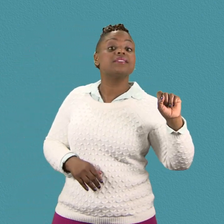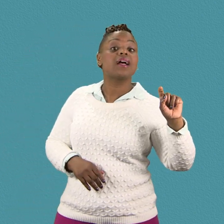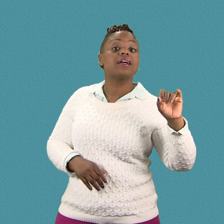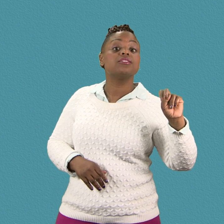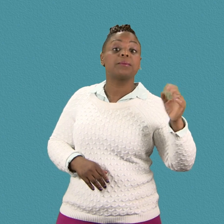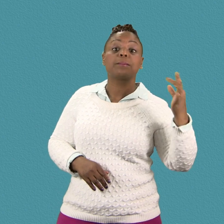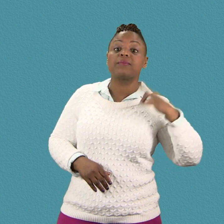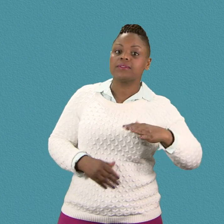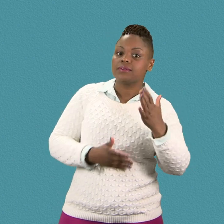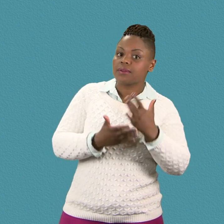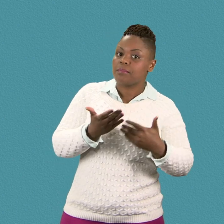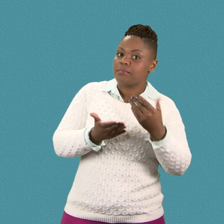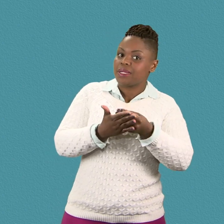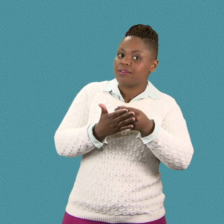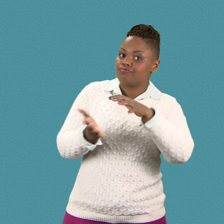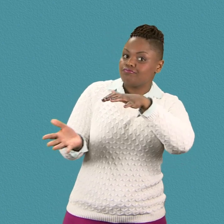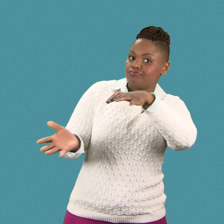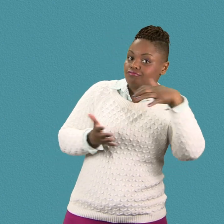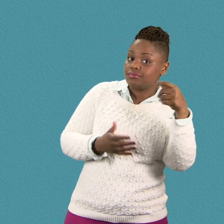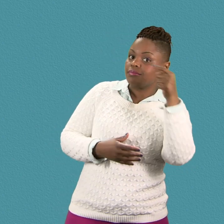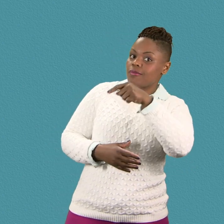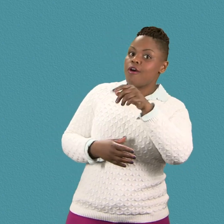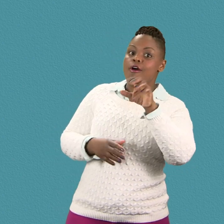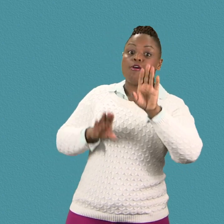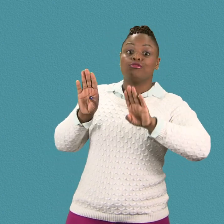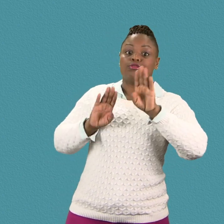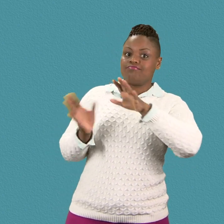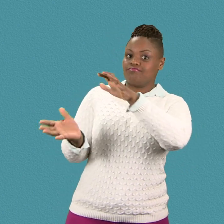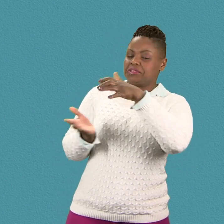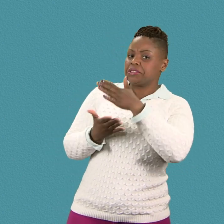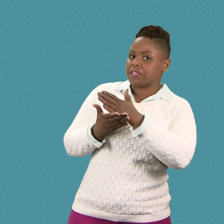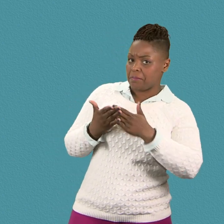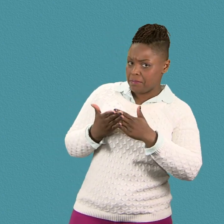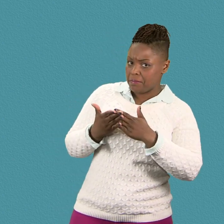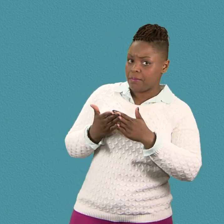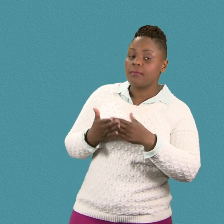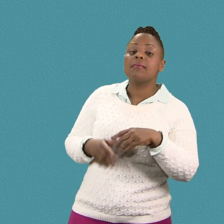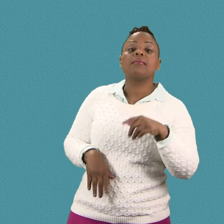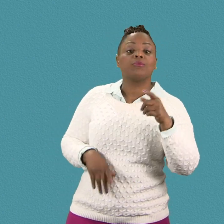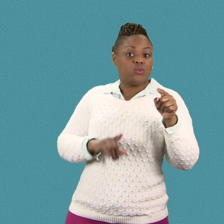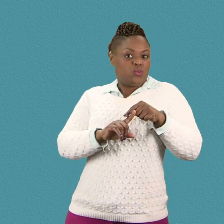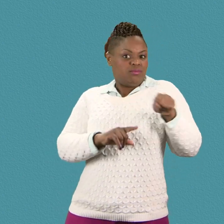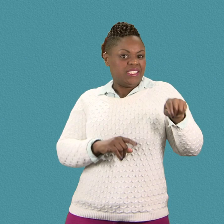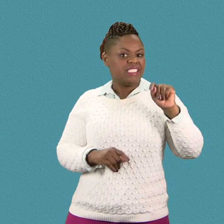The broadcasters received a share of the proceeds from the auction, and the wireless service